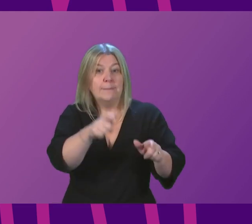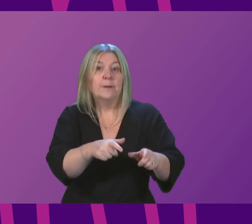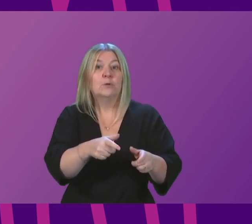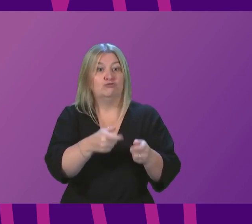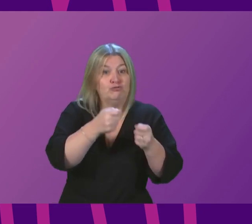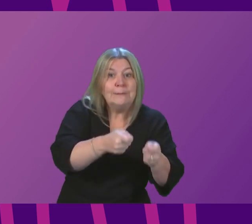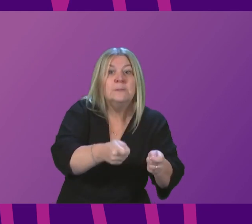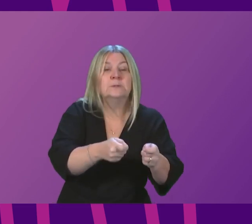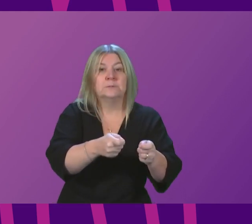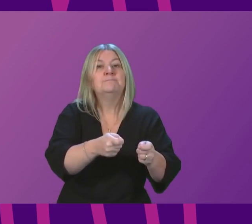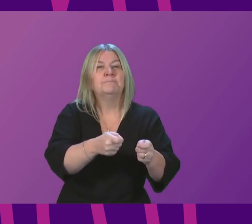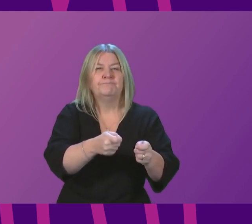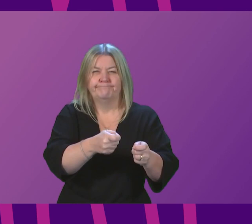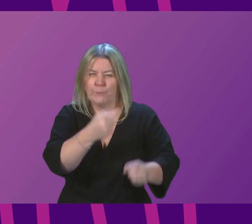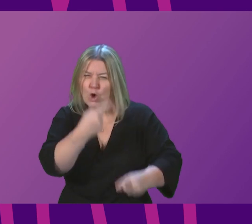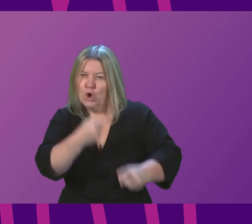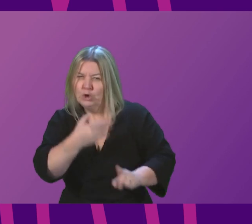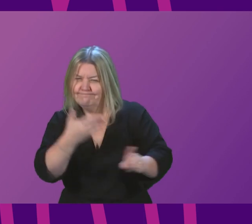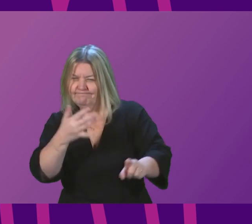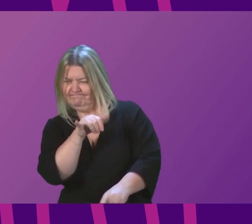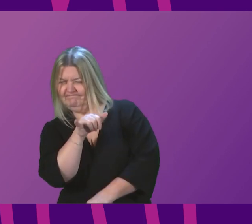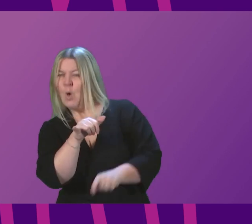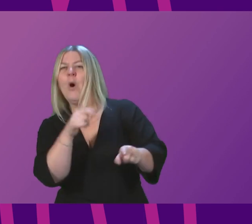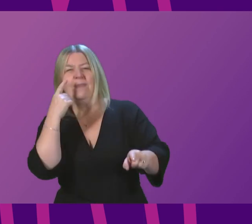suspicion of cancer pathway compared with the situation pre-Covid.